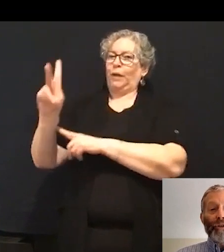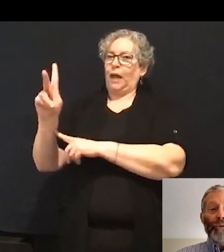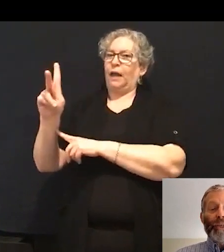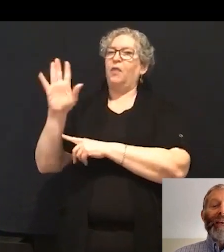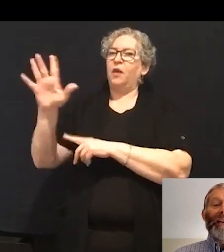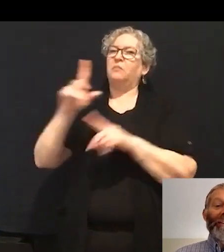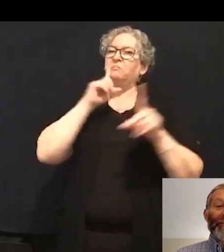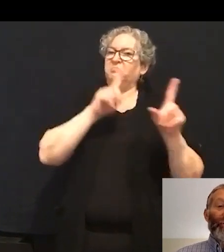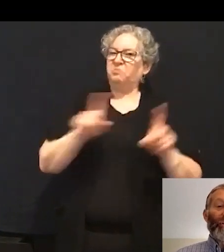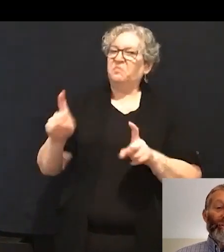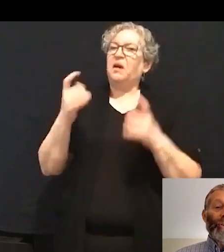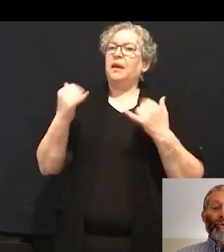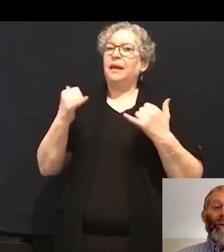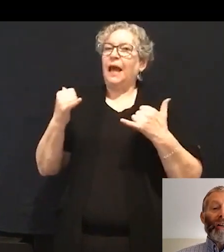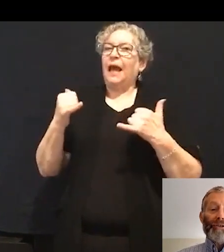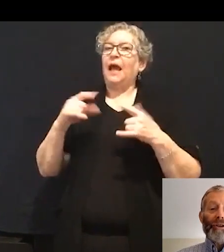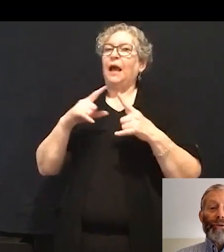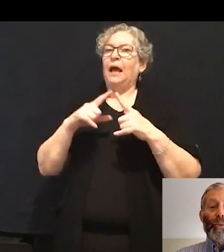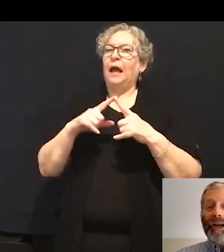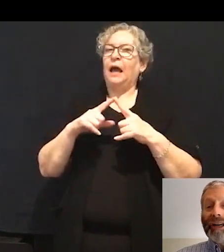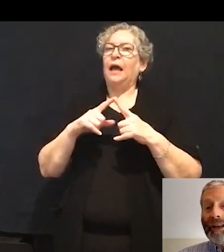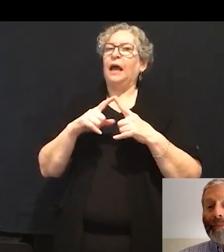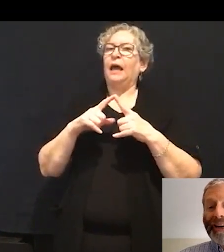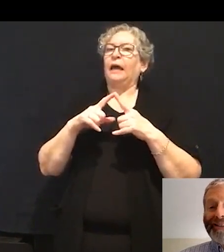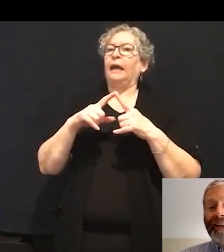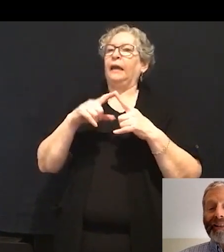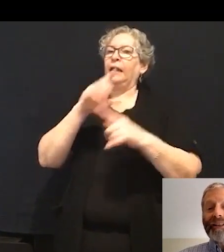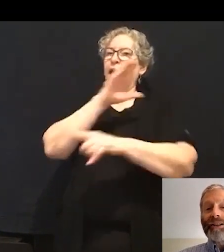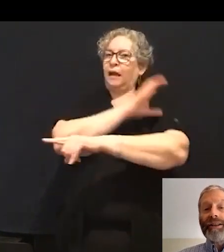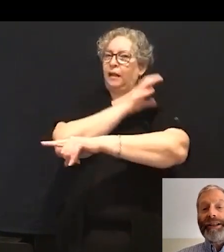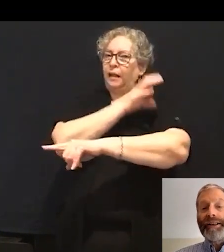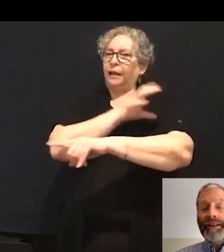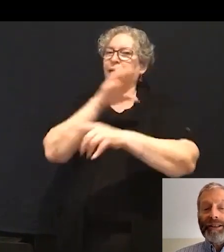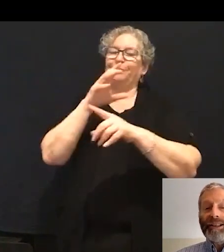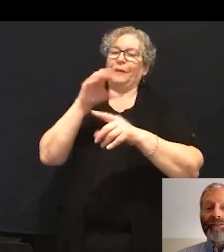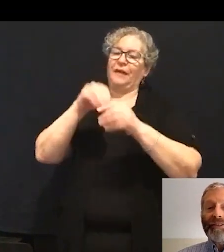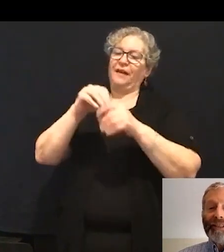Their clinical trials are underway at Mass Eye and Ear in a clinic in Phoenix.